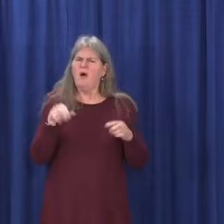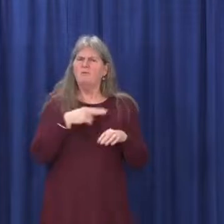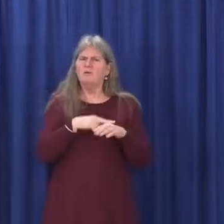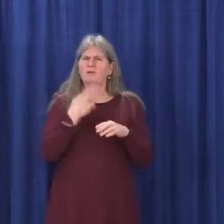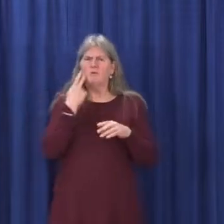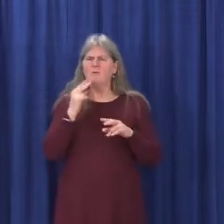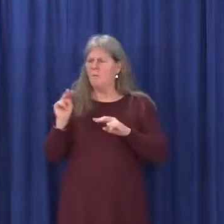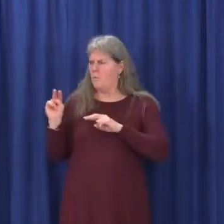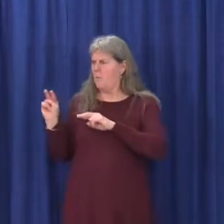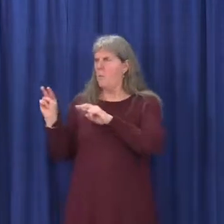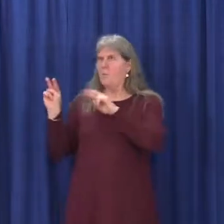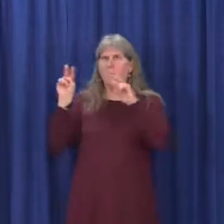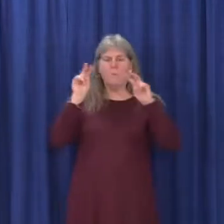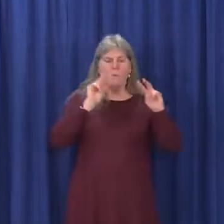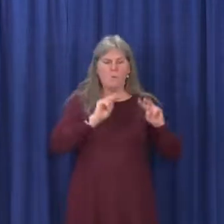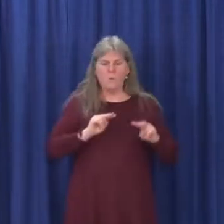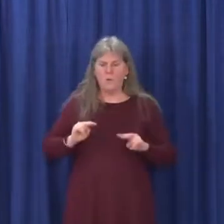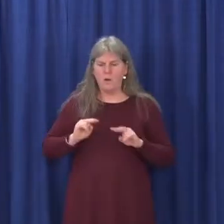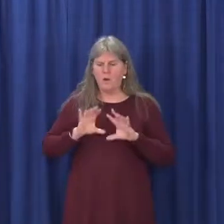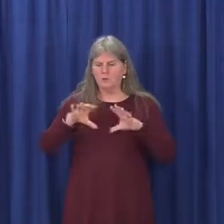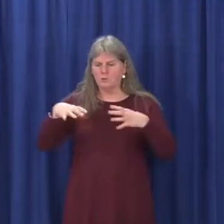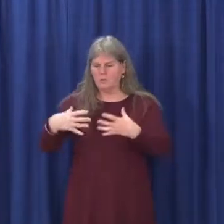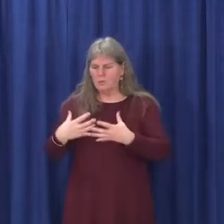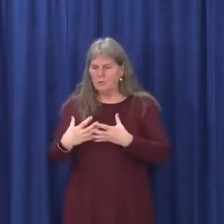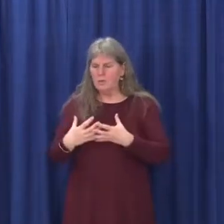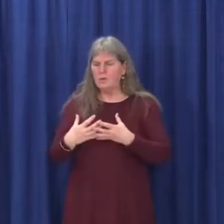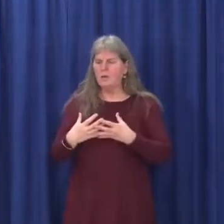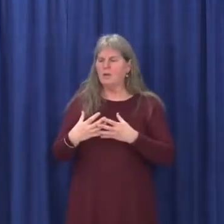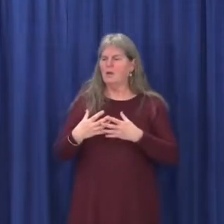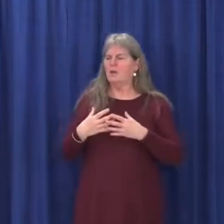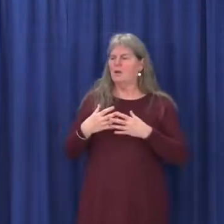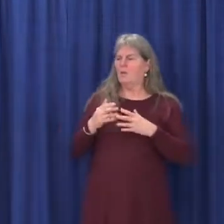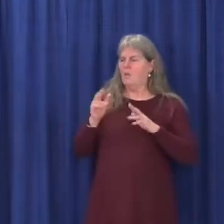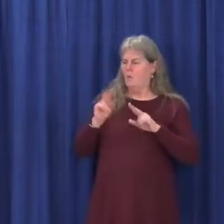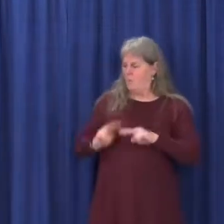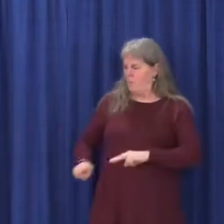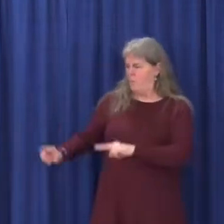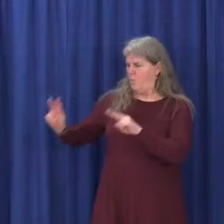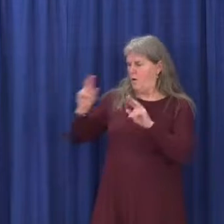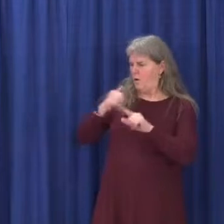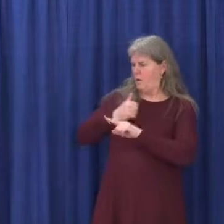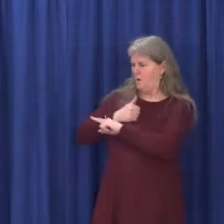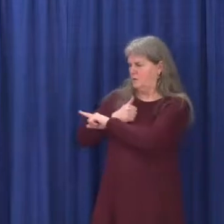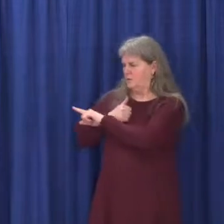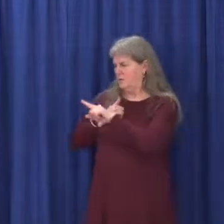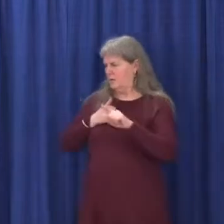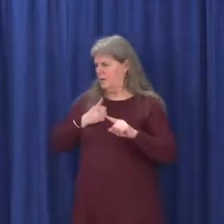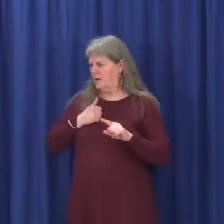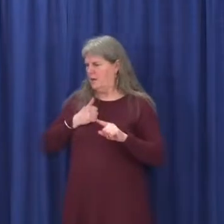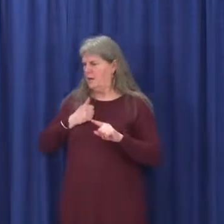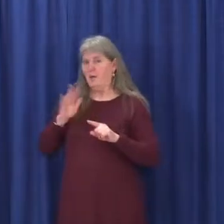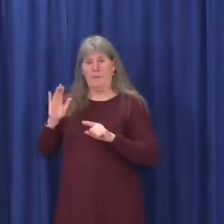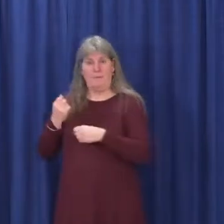and across this country nationally, to see how some of these other decisions that have been made, are going to-- are going